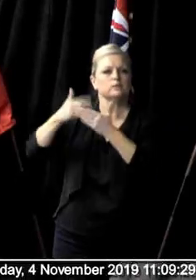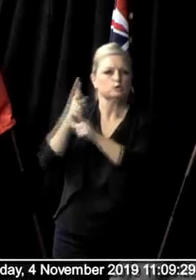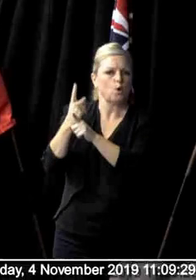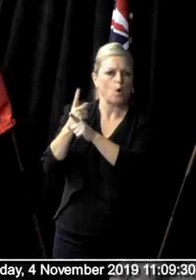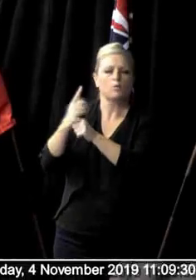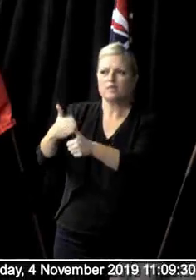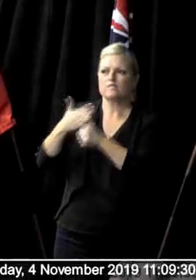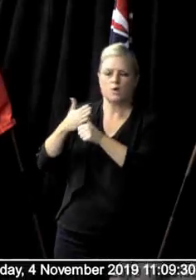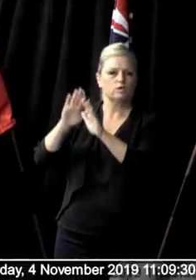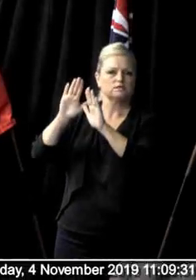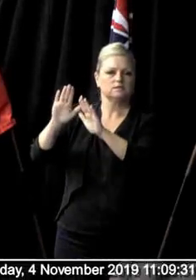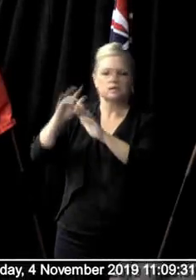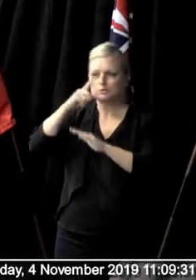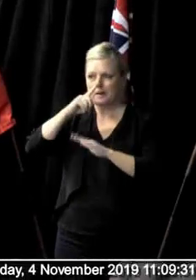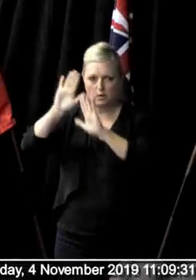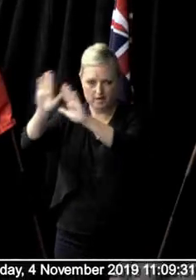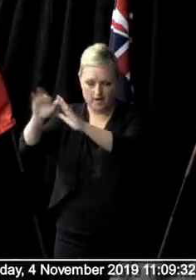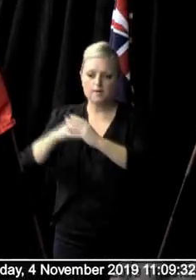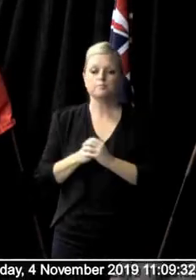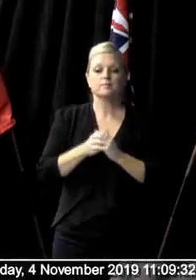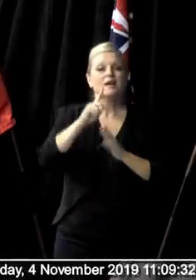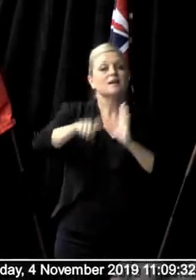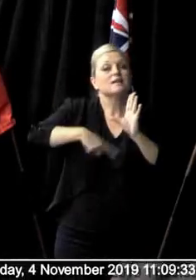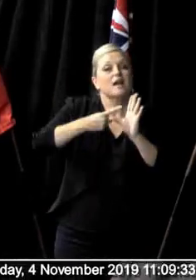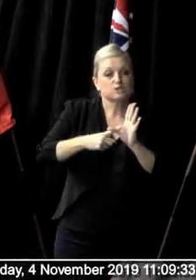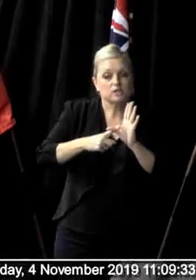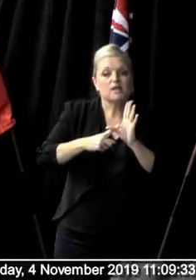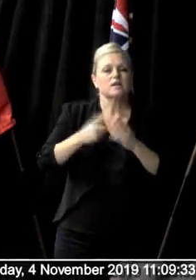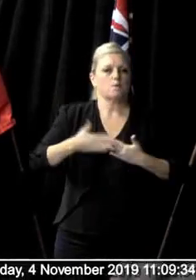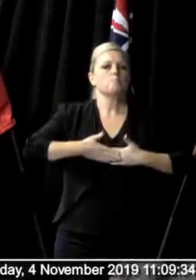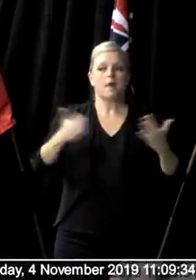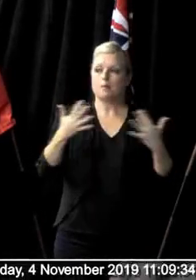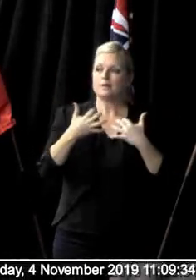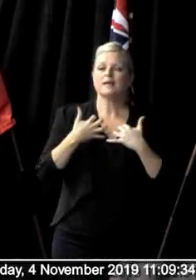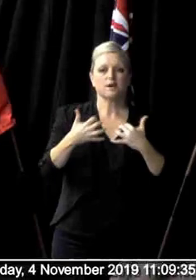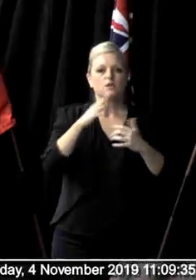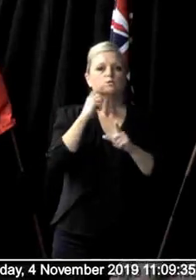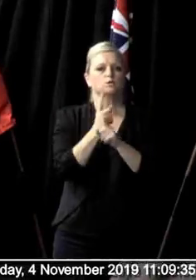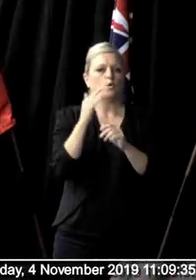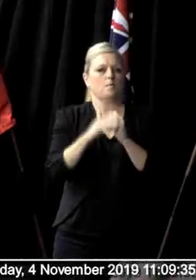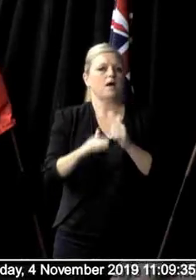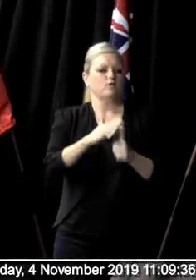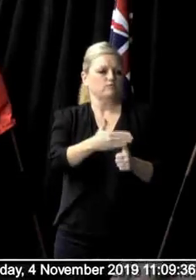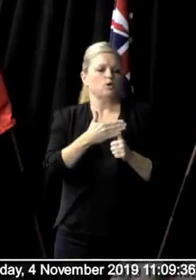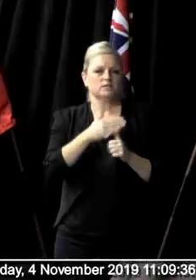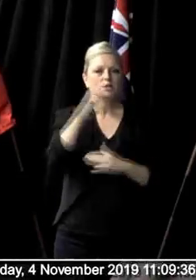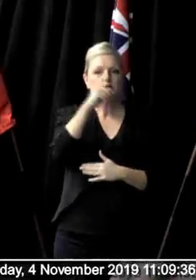In the first half of 2020, some of the public hearings will focus on the issues faced by First Nations People with a disability.